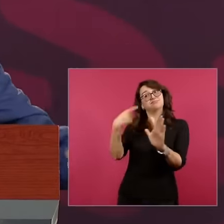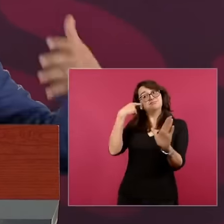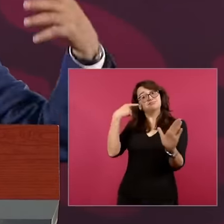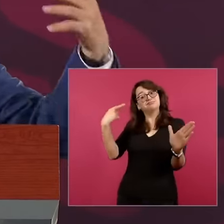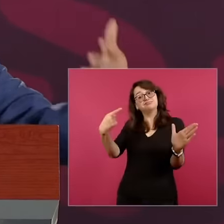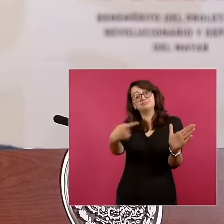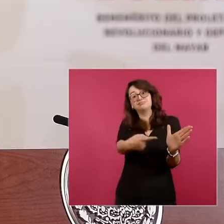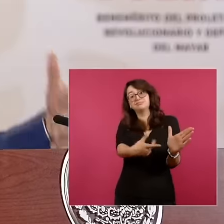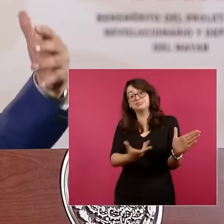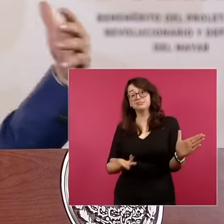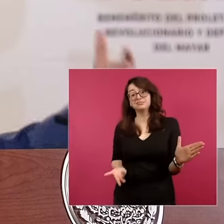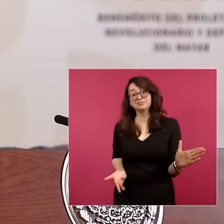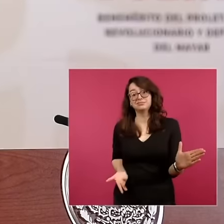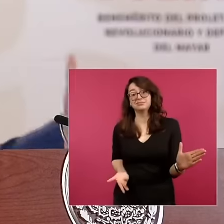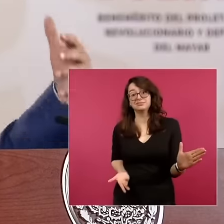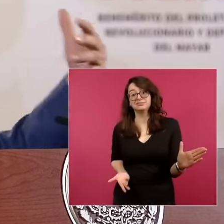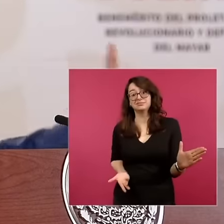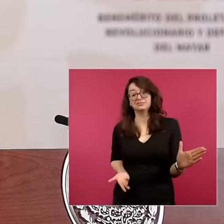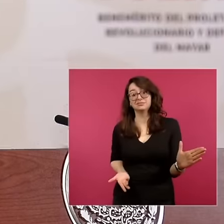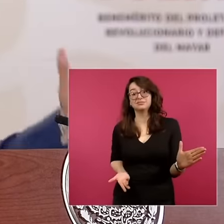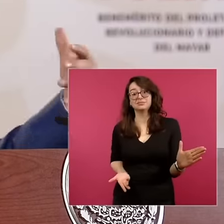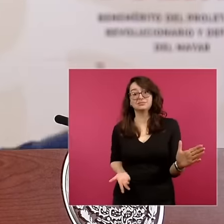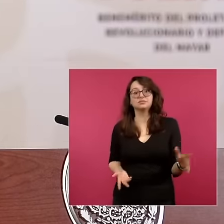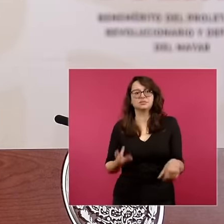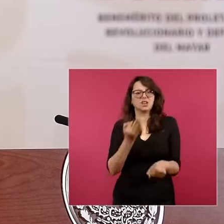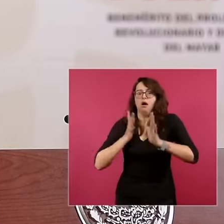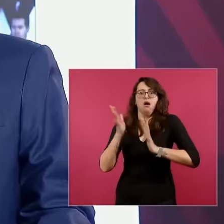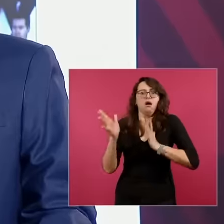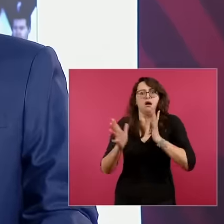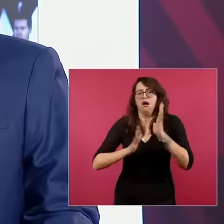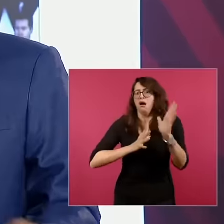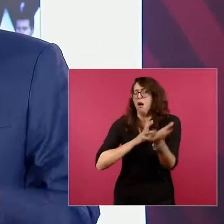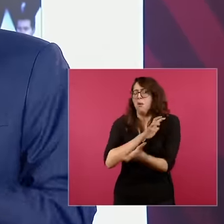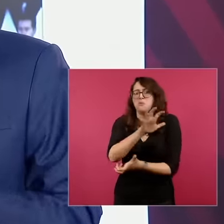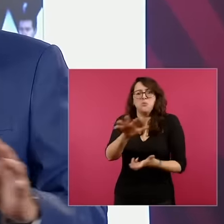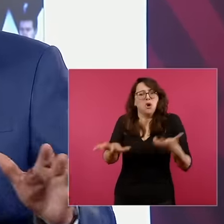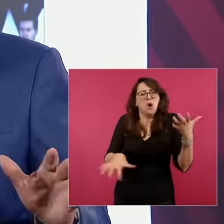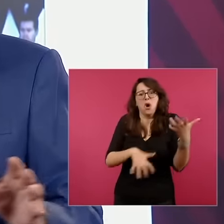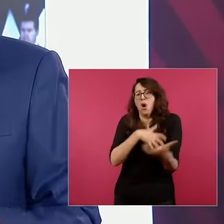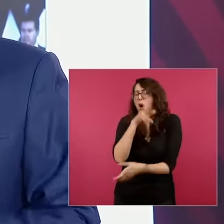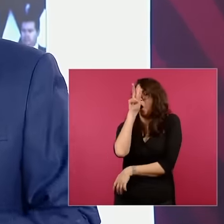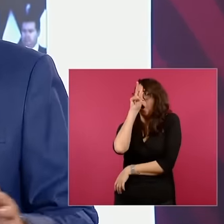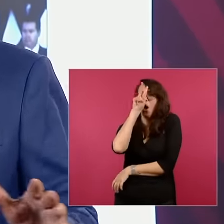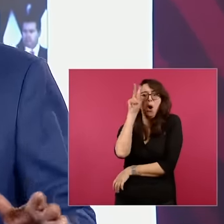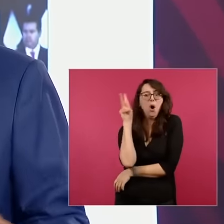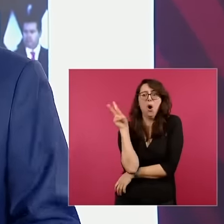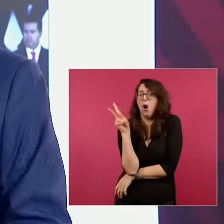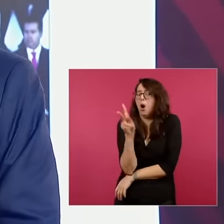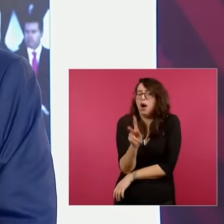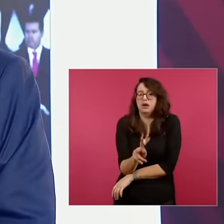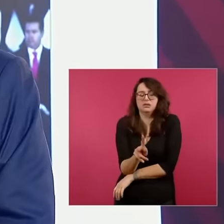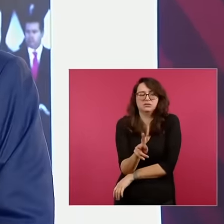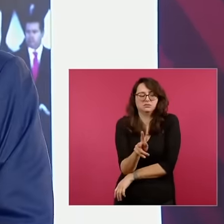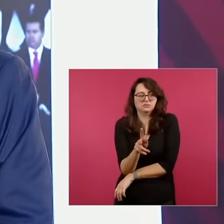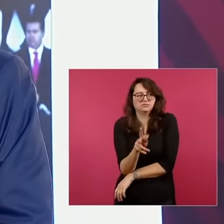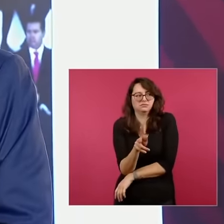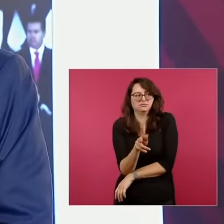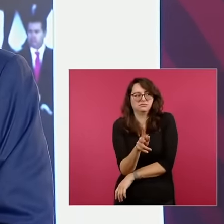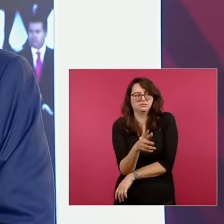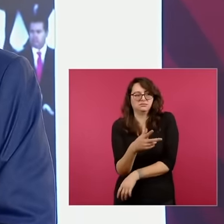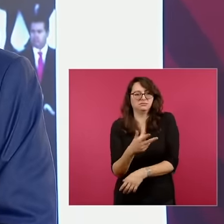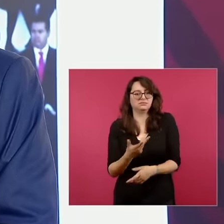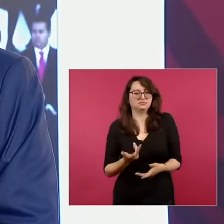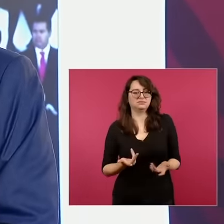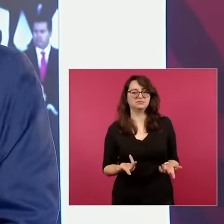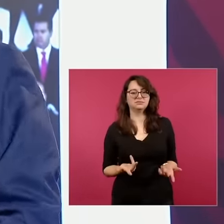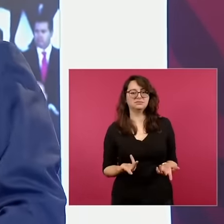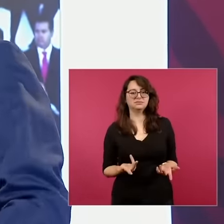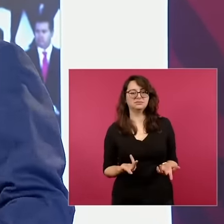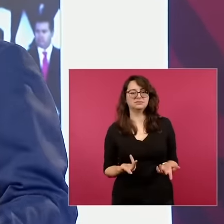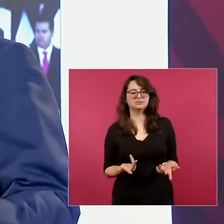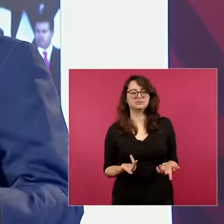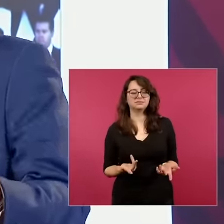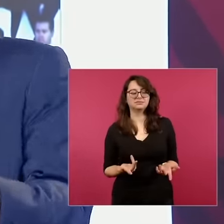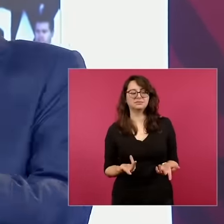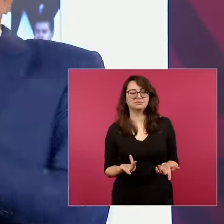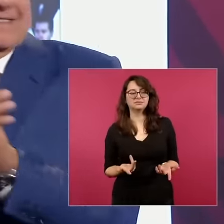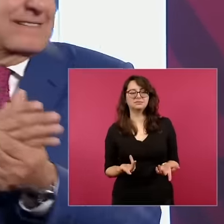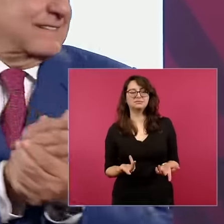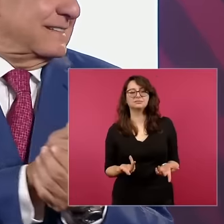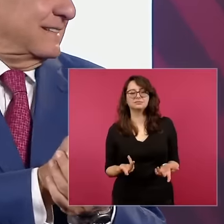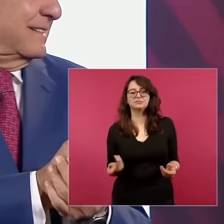violence because the publicists told them